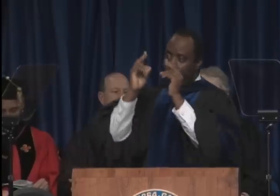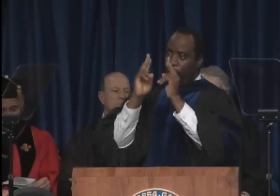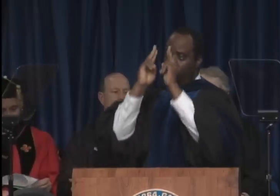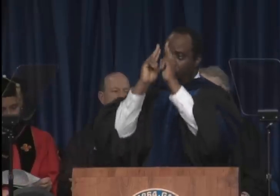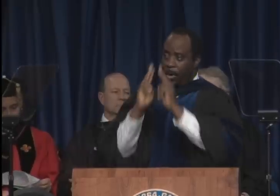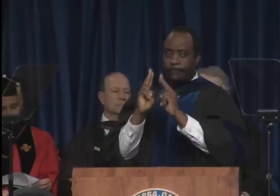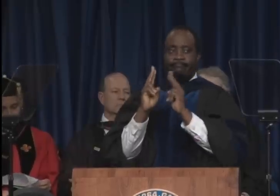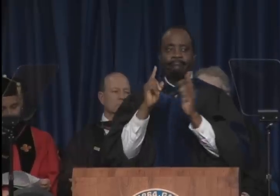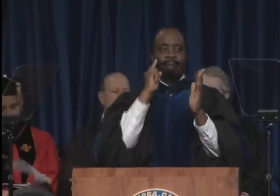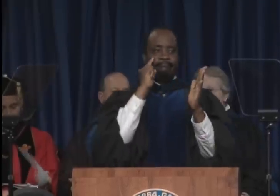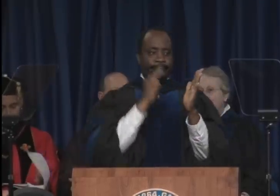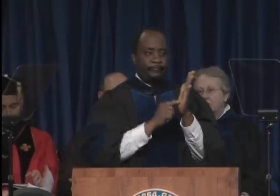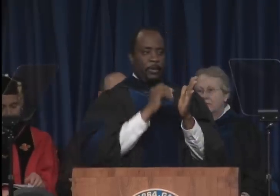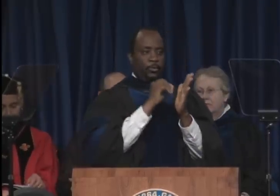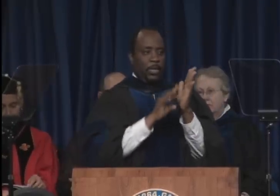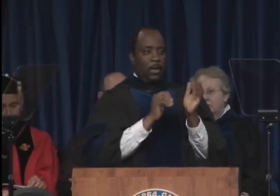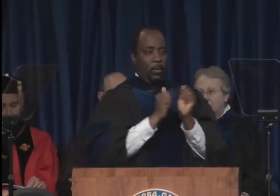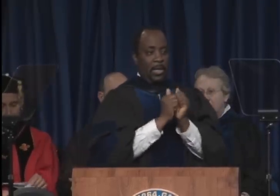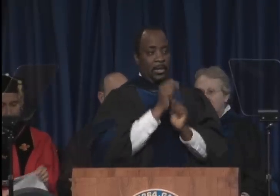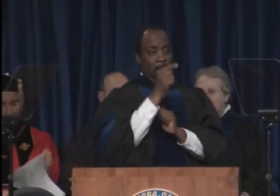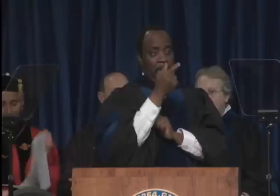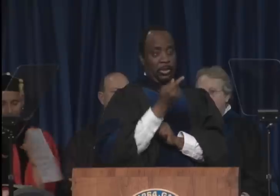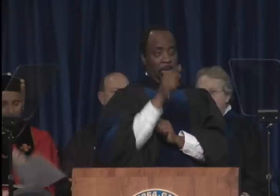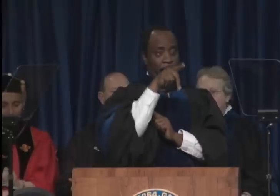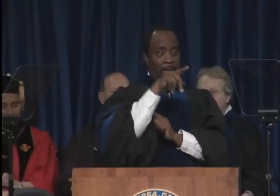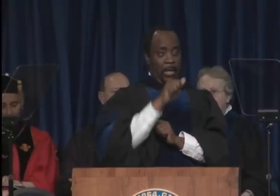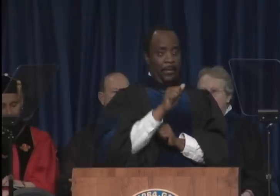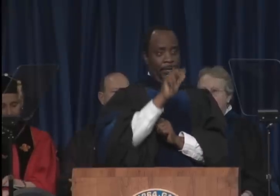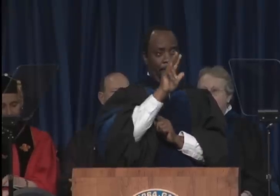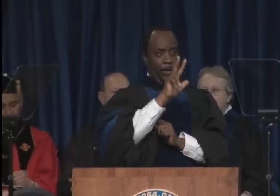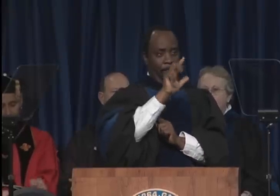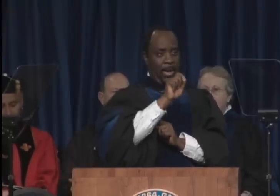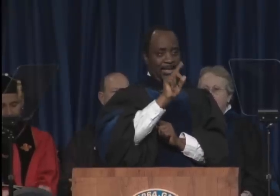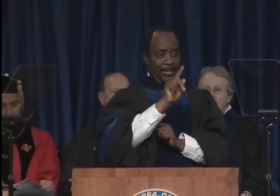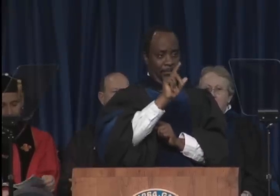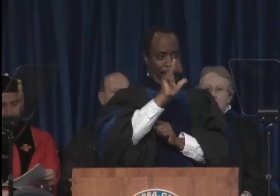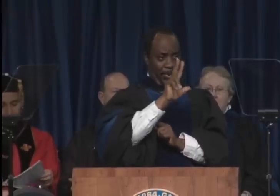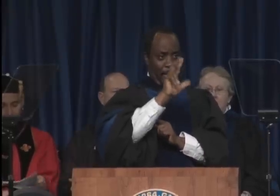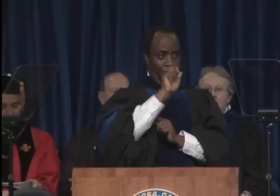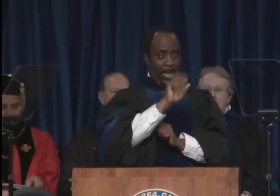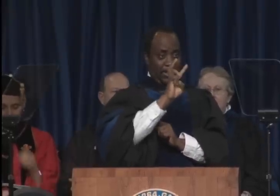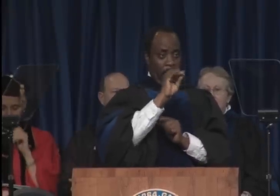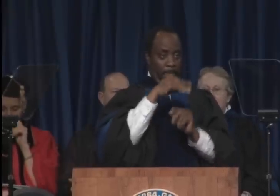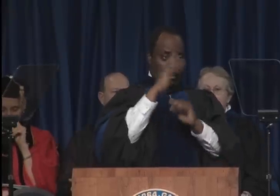is a grade point average of 3.6 or above